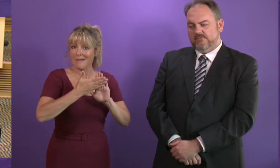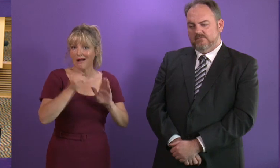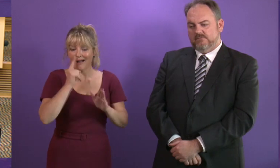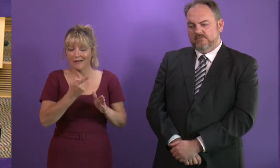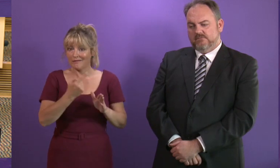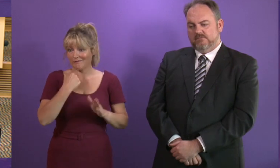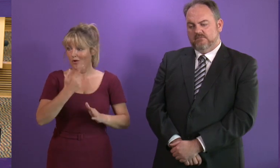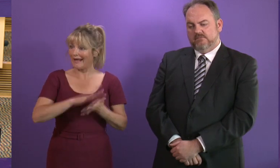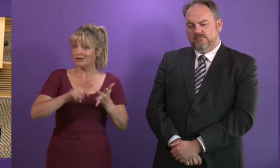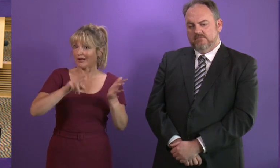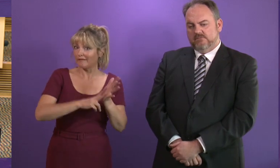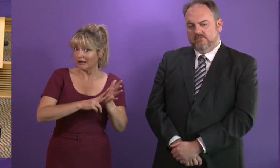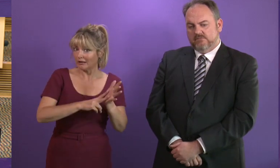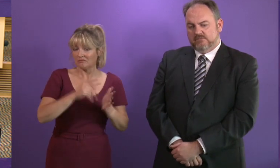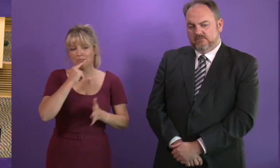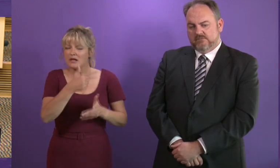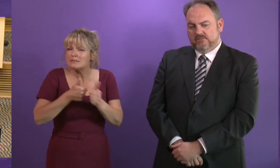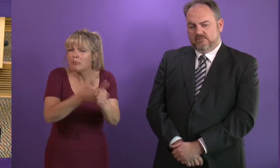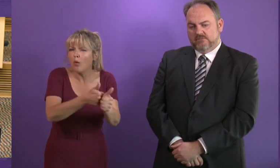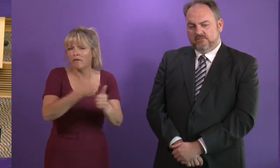A person who is diagnosed with HIV in Scotland today can expect to live a full life, with